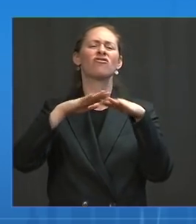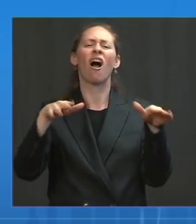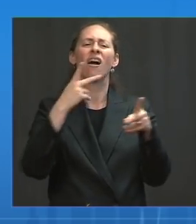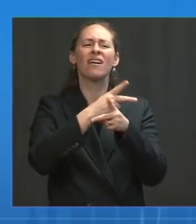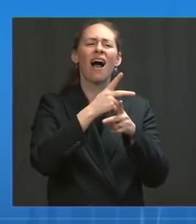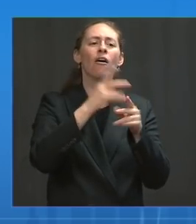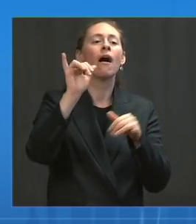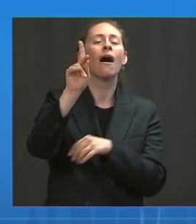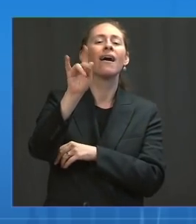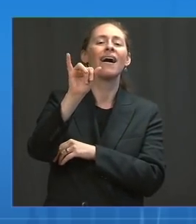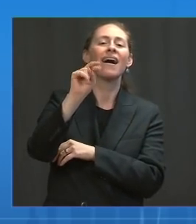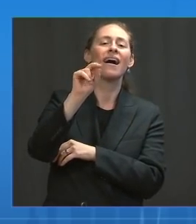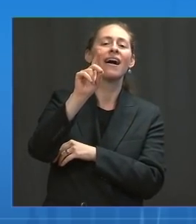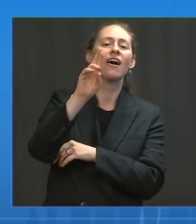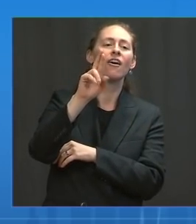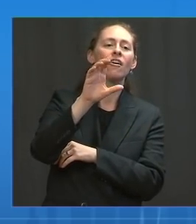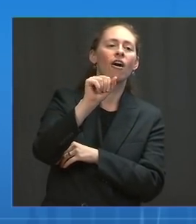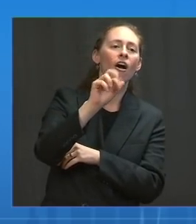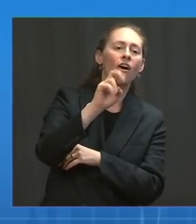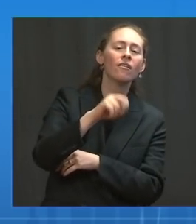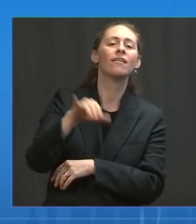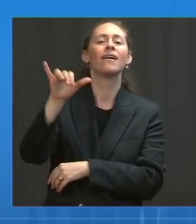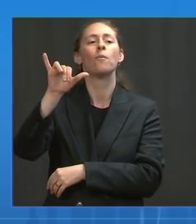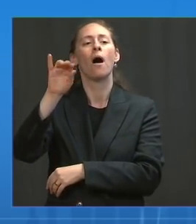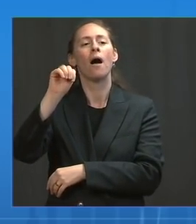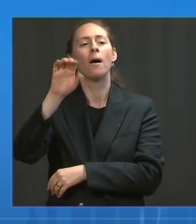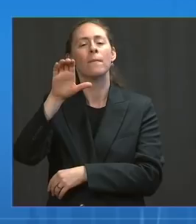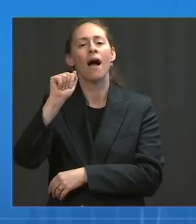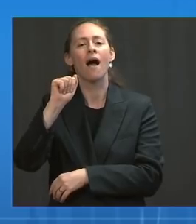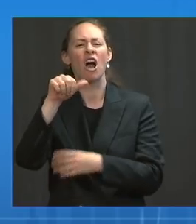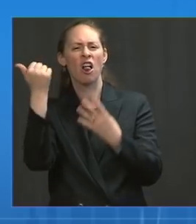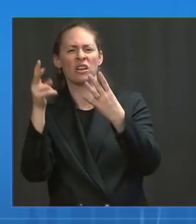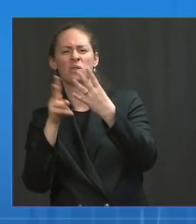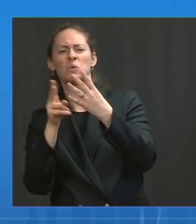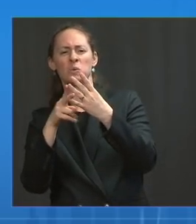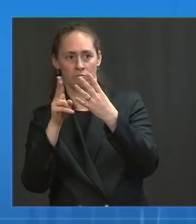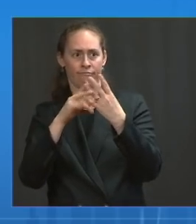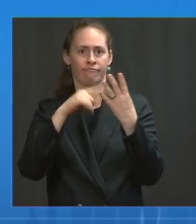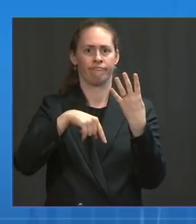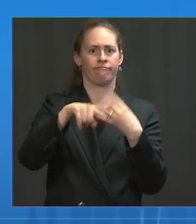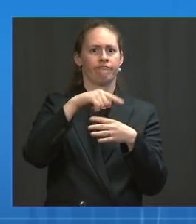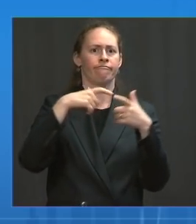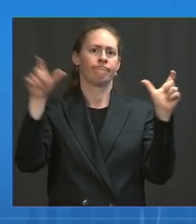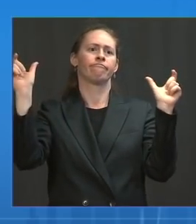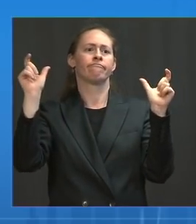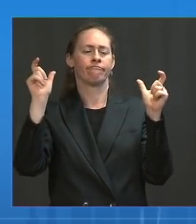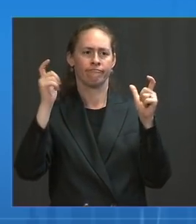and the YMCA have agreed to continue providing free drop in child care for parents and caregivers